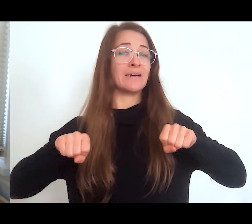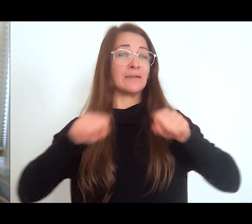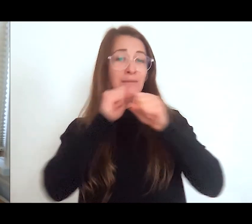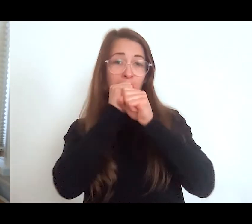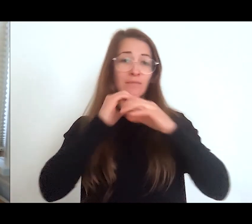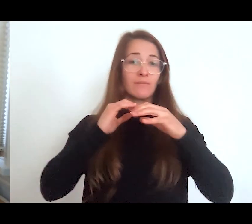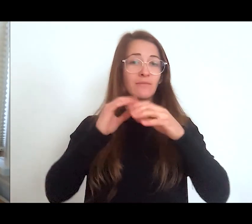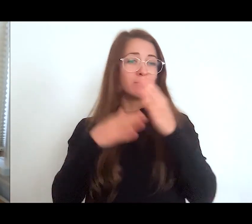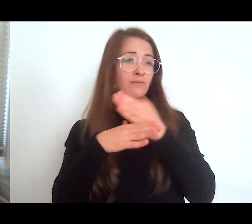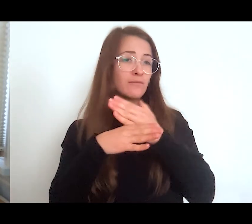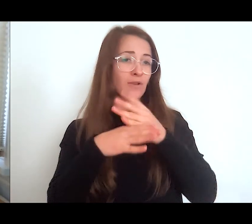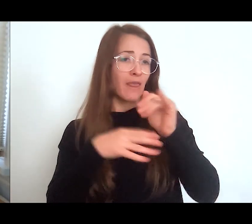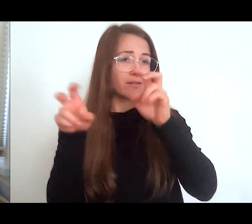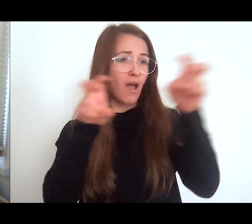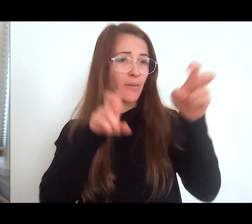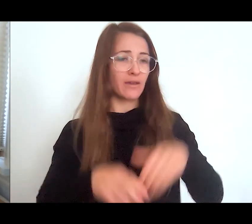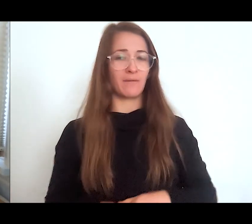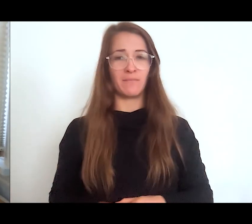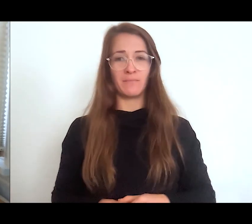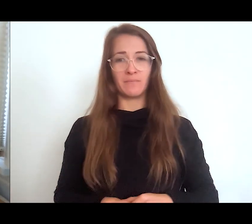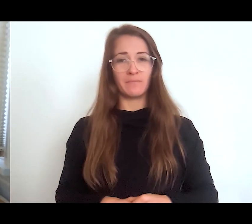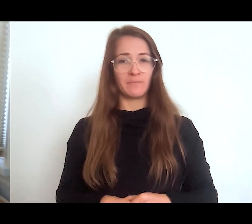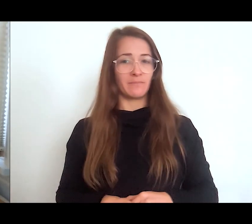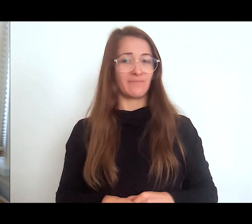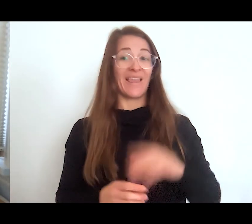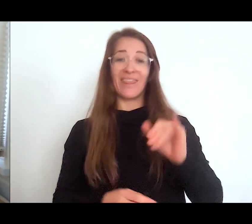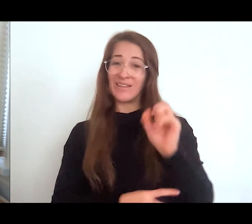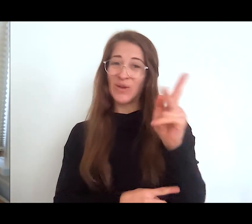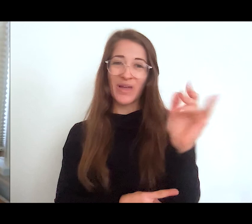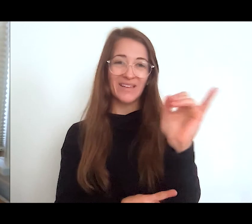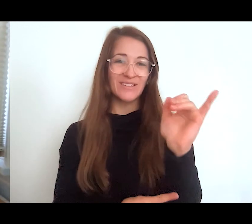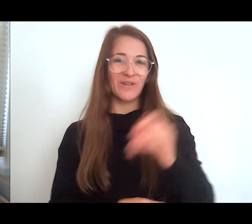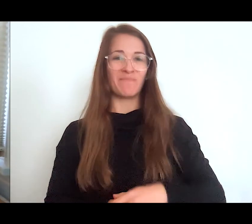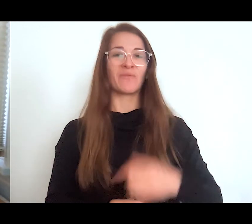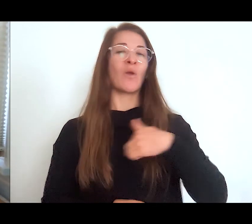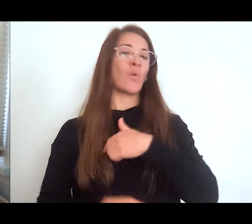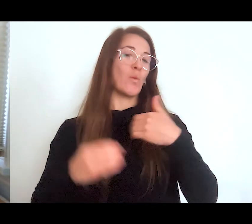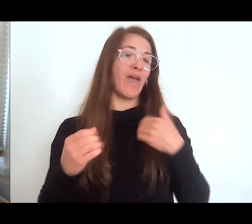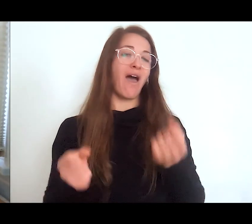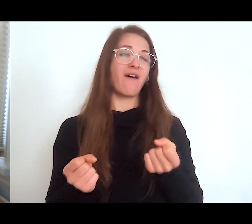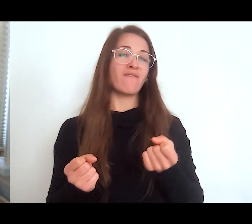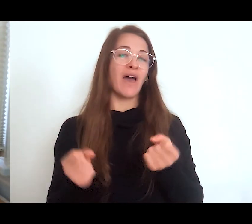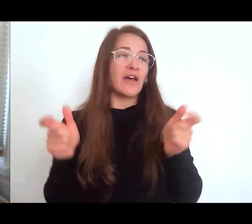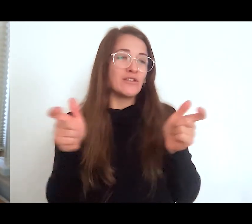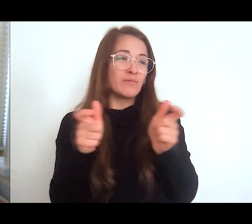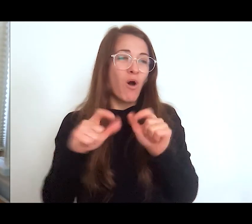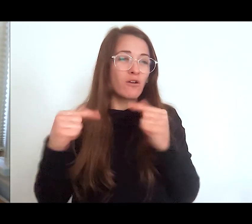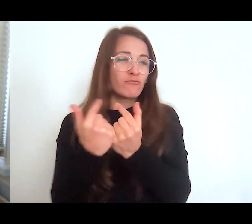AND ALLOWED TO SHARE ABOUT THE TOPIC OF THAT REPORT MAY BE? THAT IS OKAY TOO.